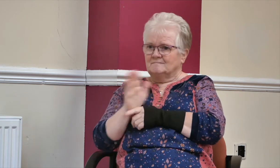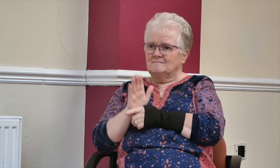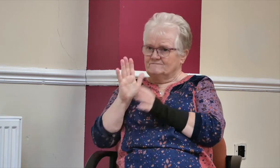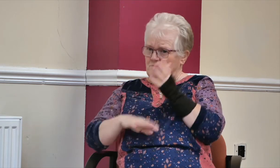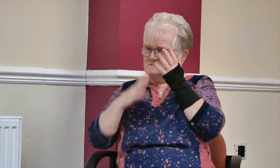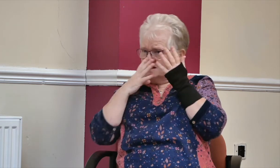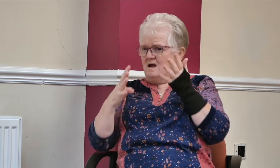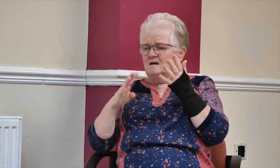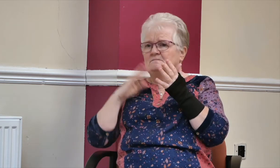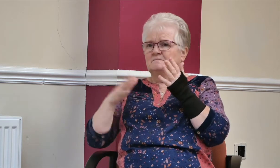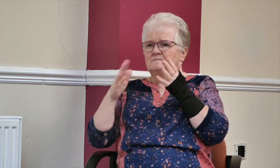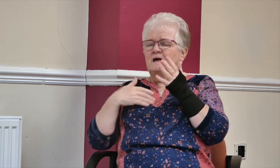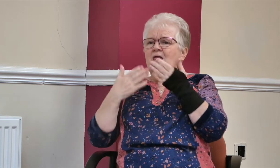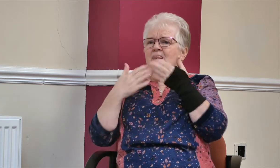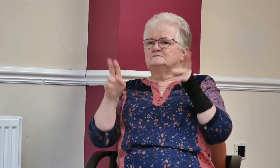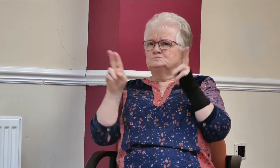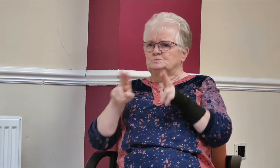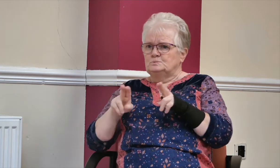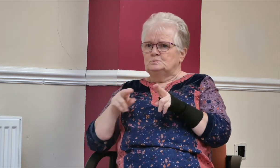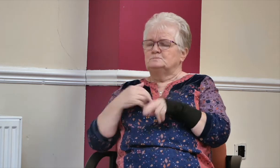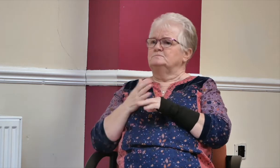So, I started going regularly from the age of 9, until I left school.